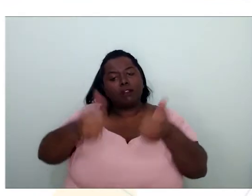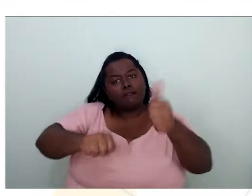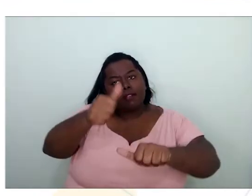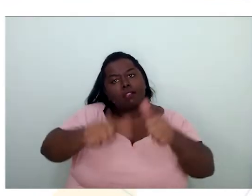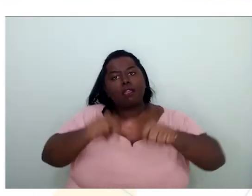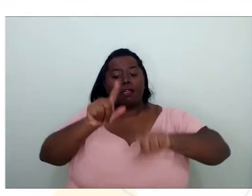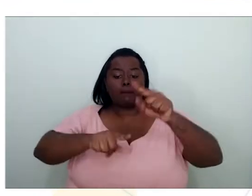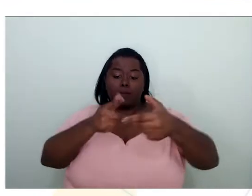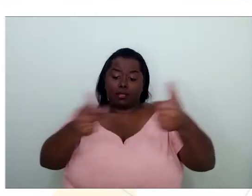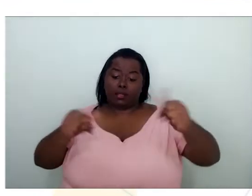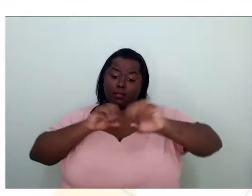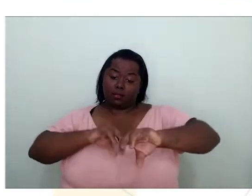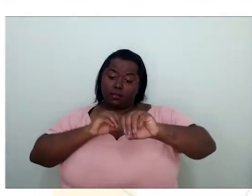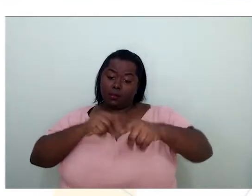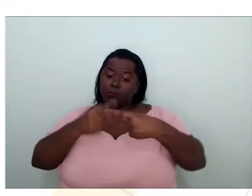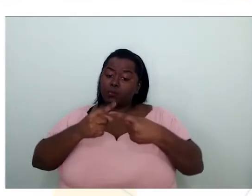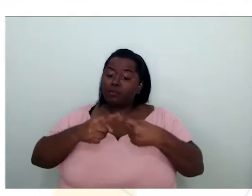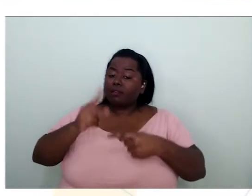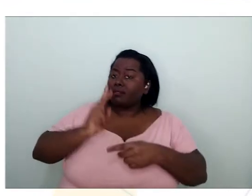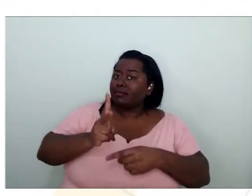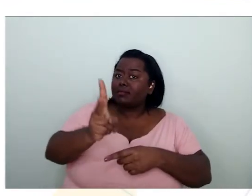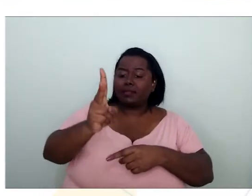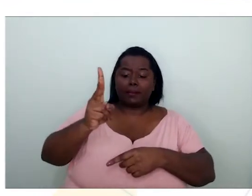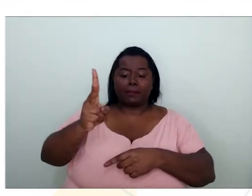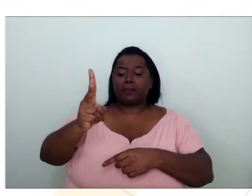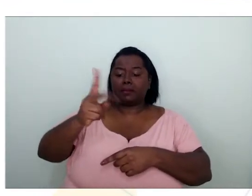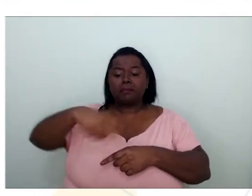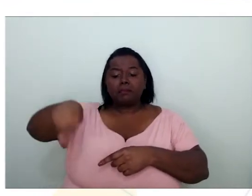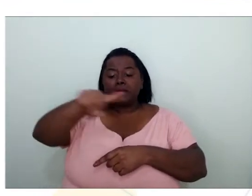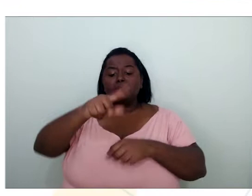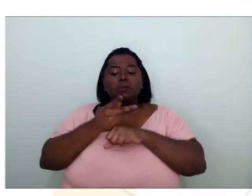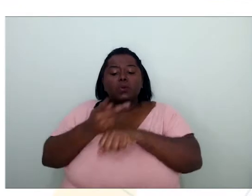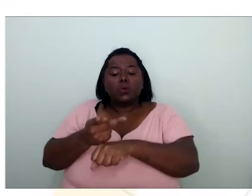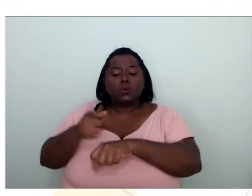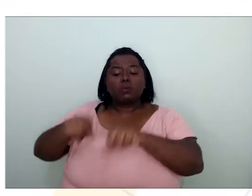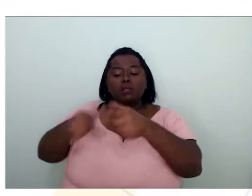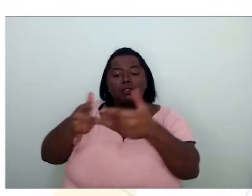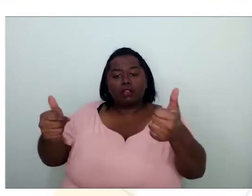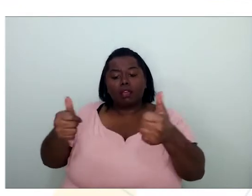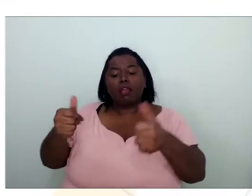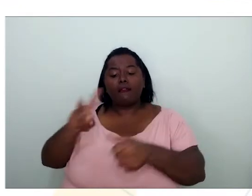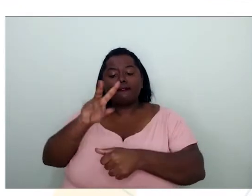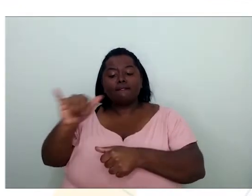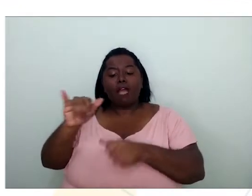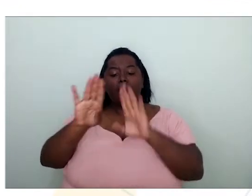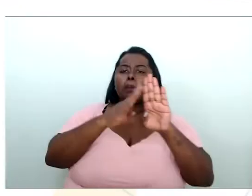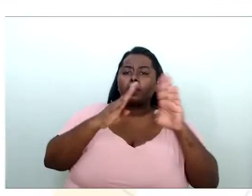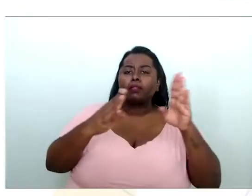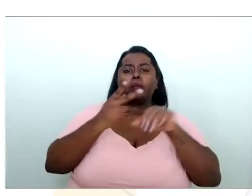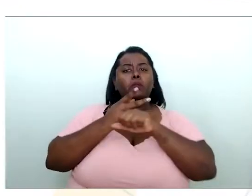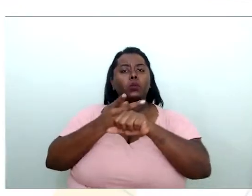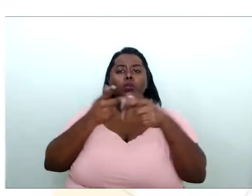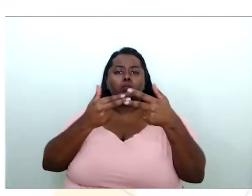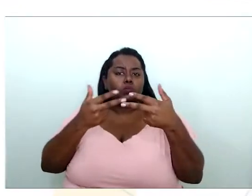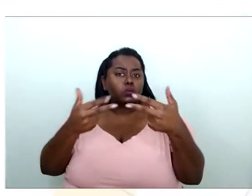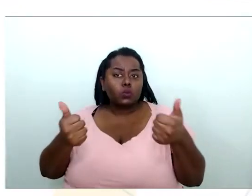all the time when we are searching for educational resources. We go to the library, we search for things, we see a lot of things and some we discard and